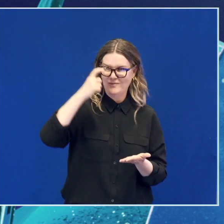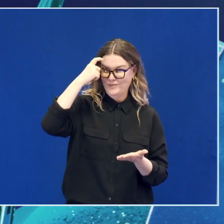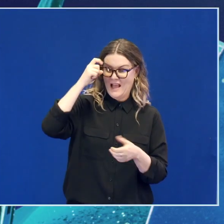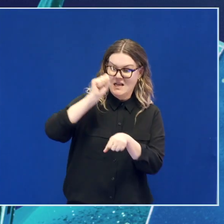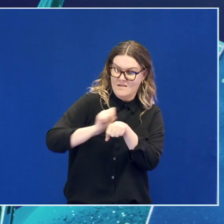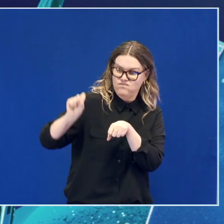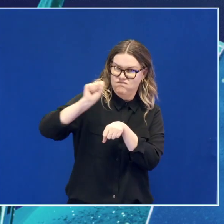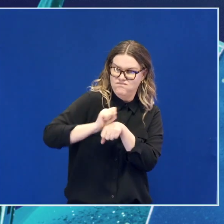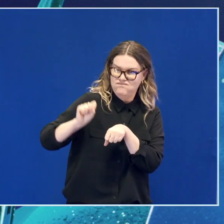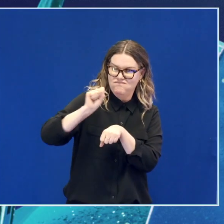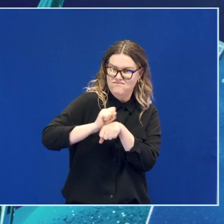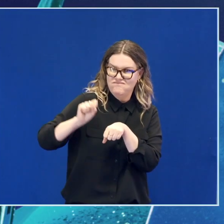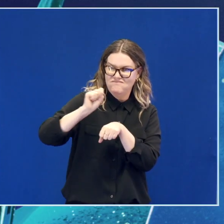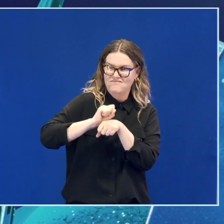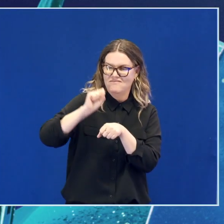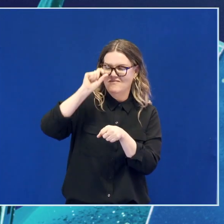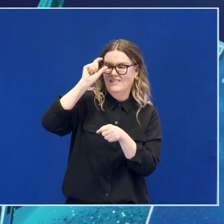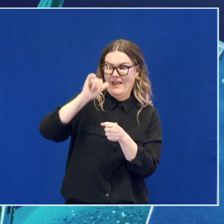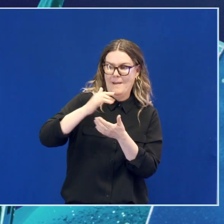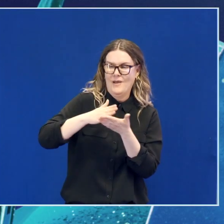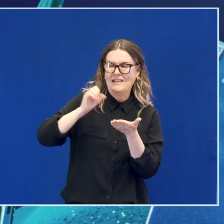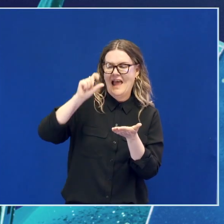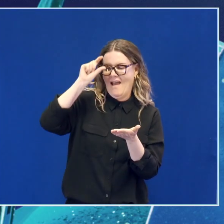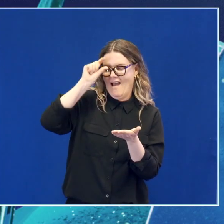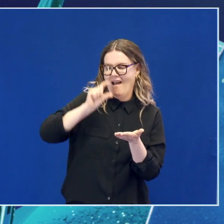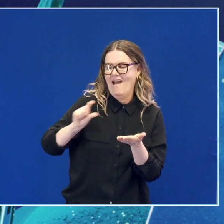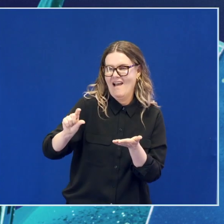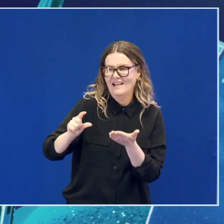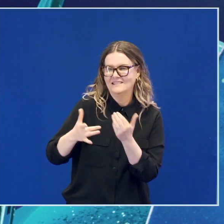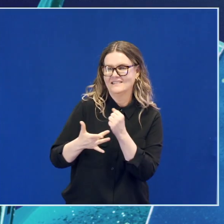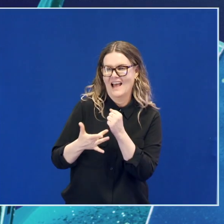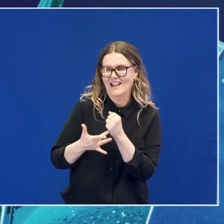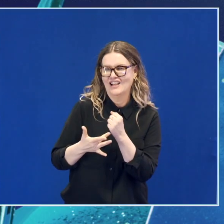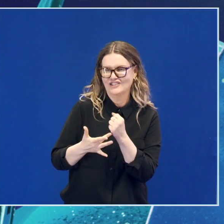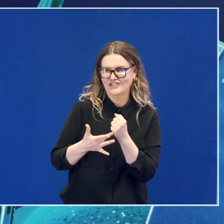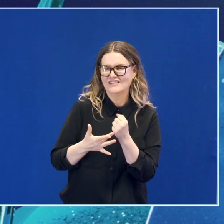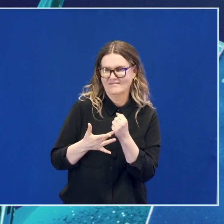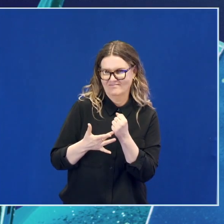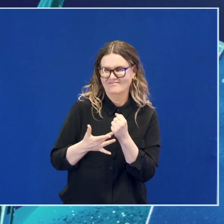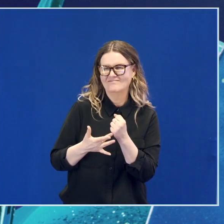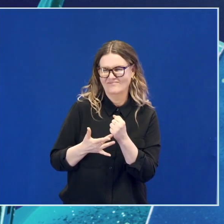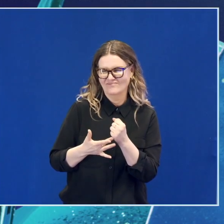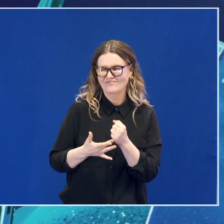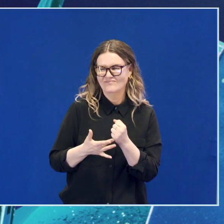that reduces friction is an accessibility feature. Yeah.